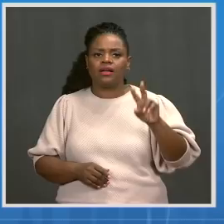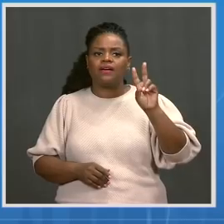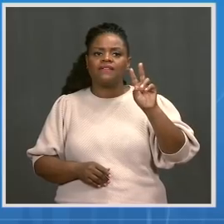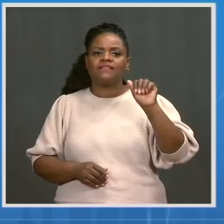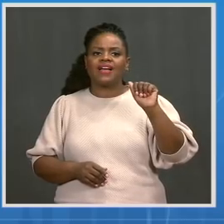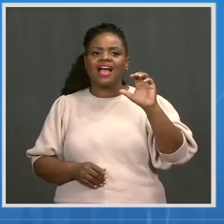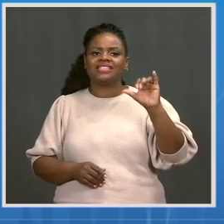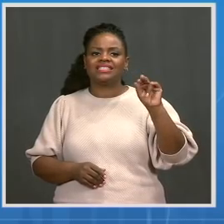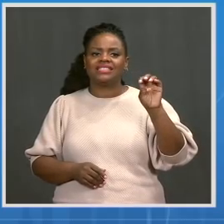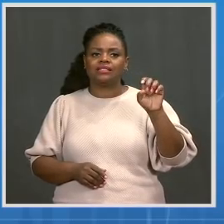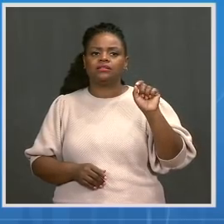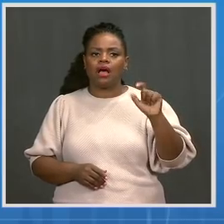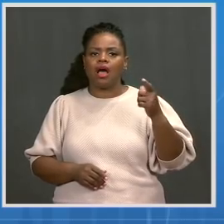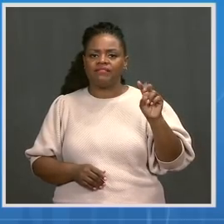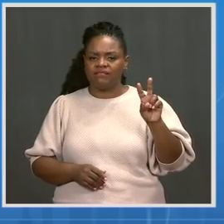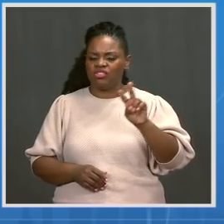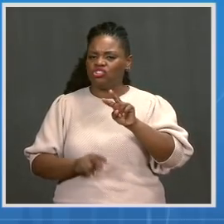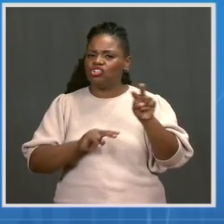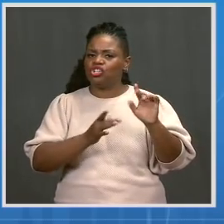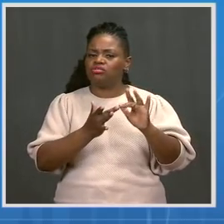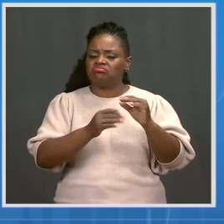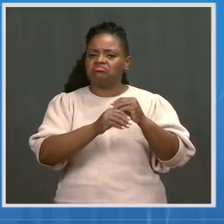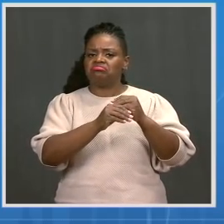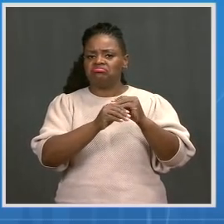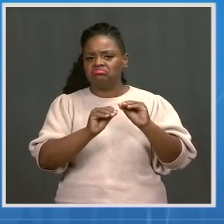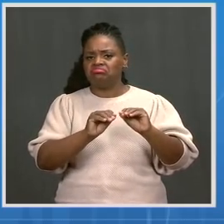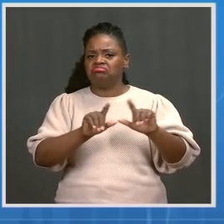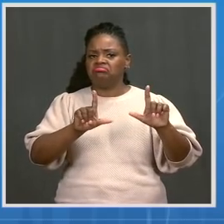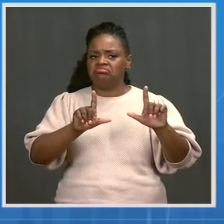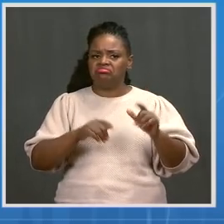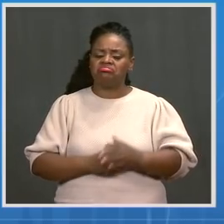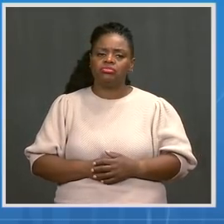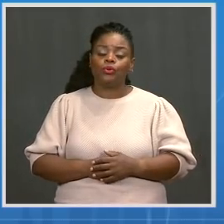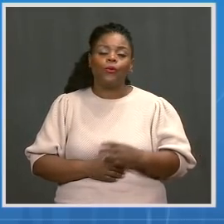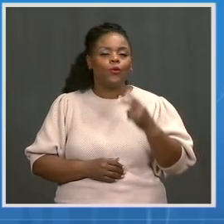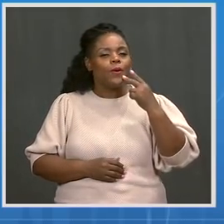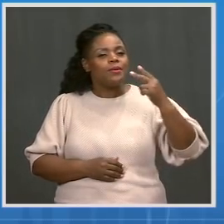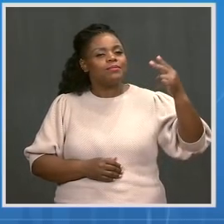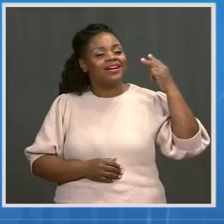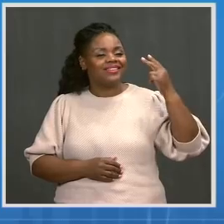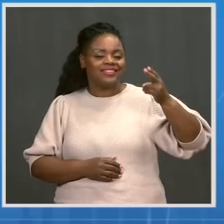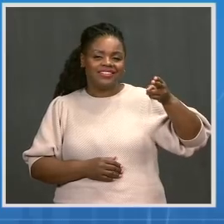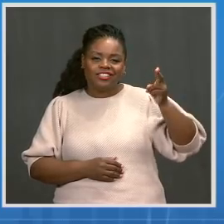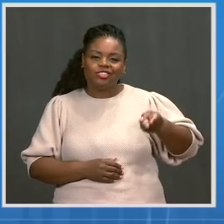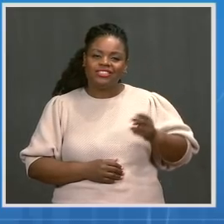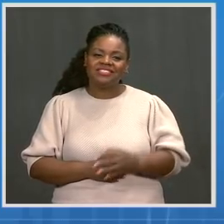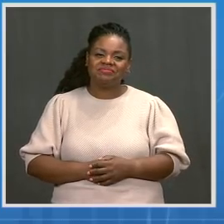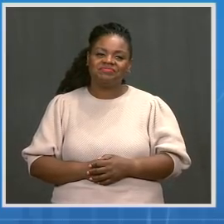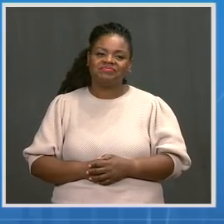You know, when we look back at our history as a country, it's clear that so many of our most meaningful movements